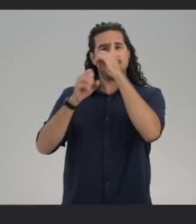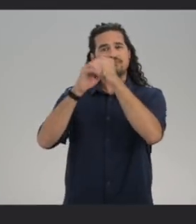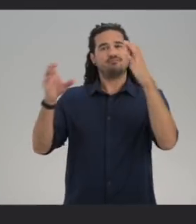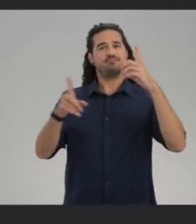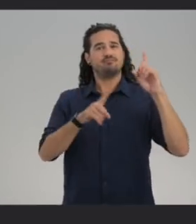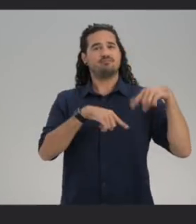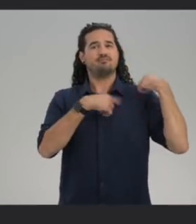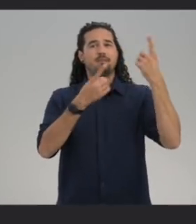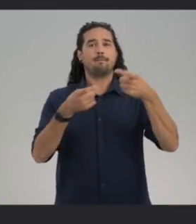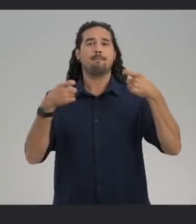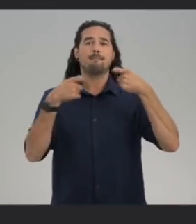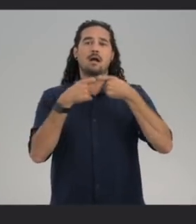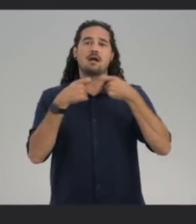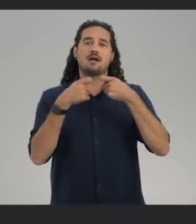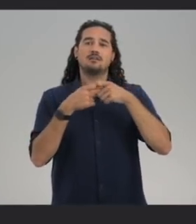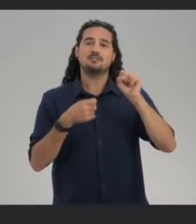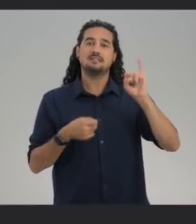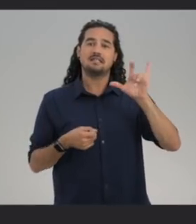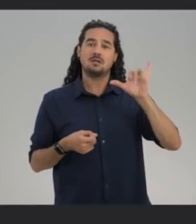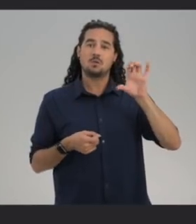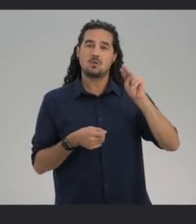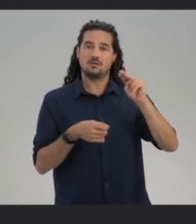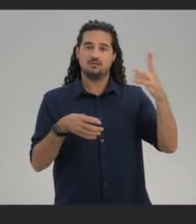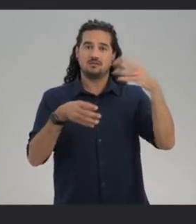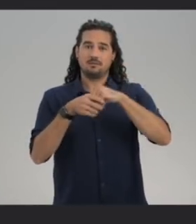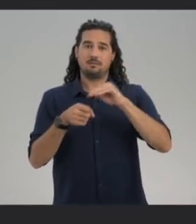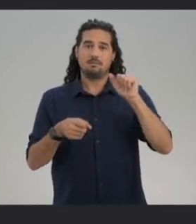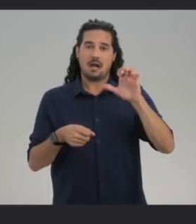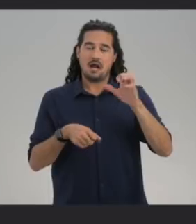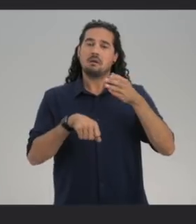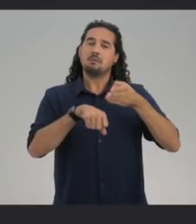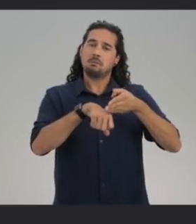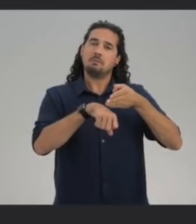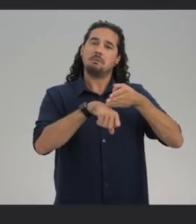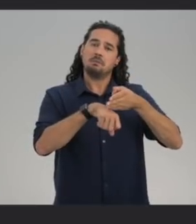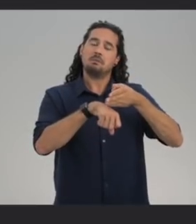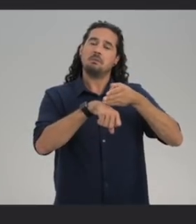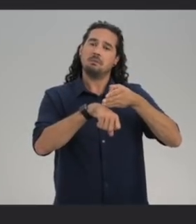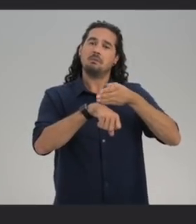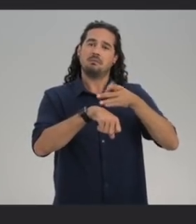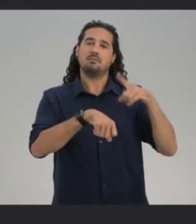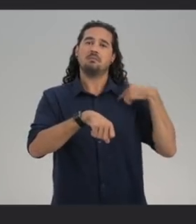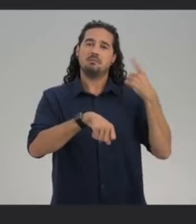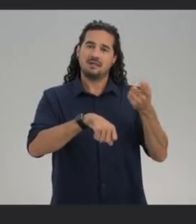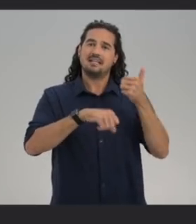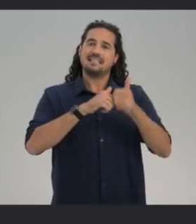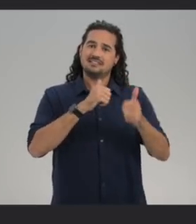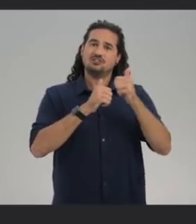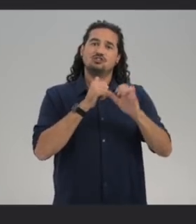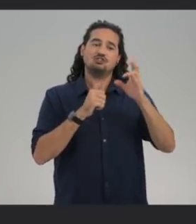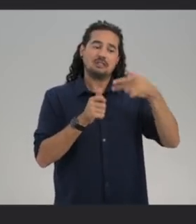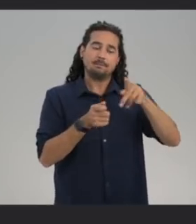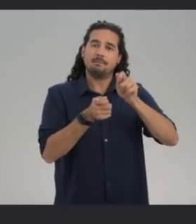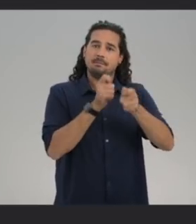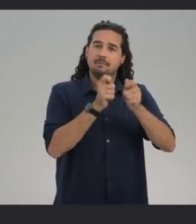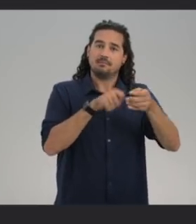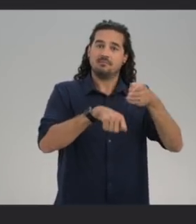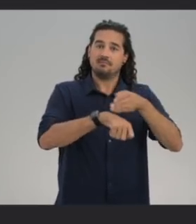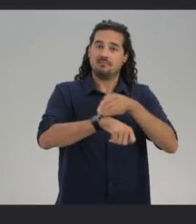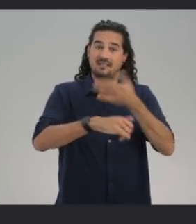of low-power silicon in the Mac, gains in performance per watt have been very small from one chip to the next. But when we look at M1,